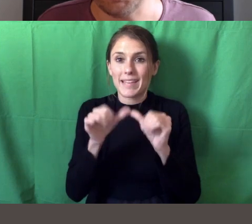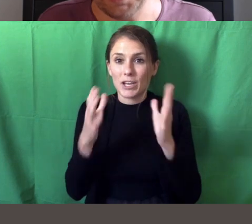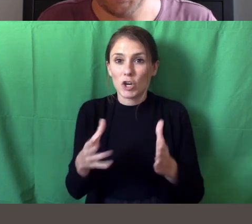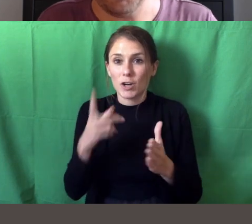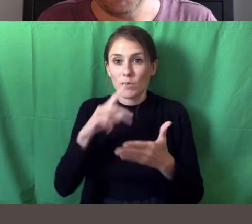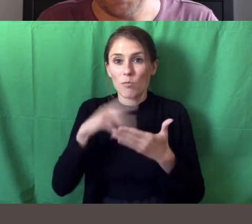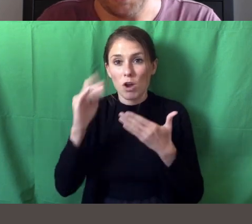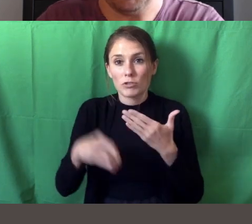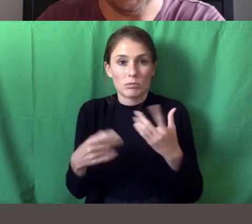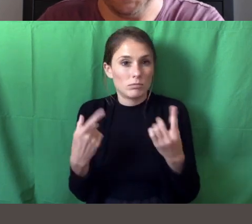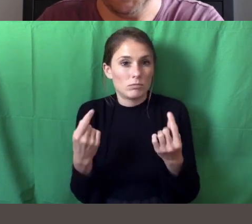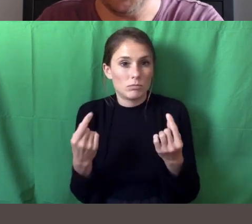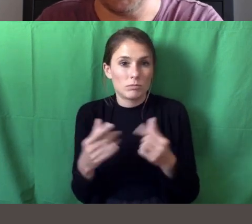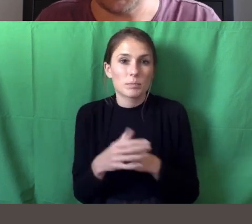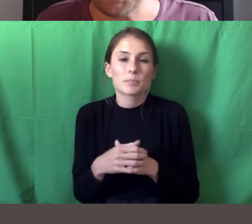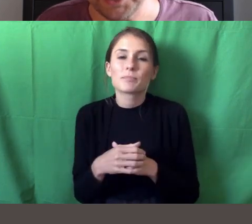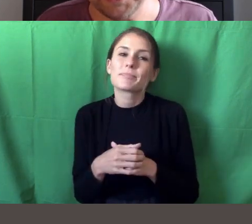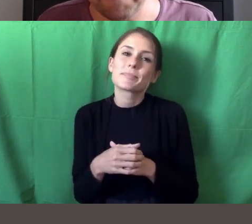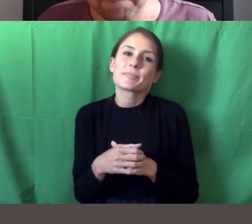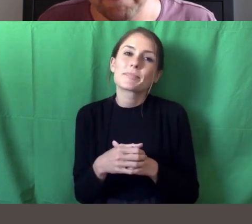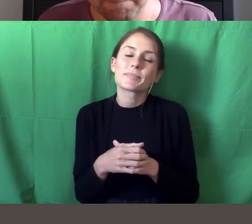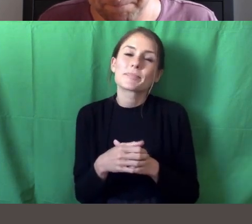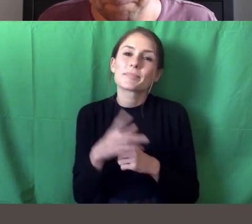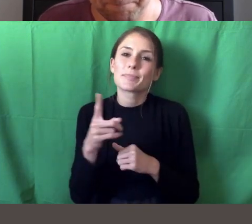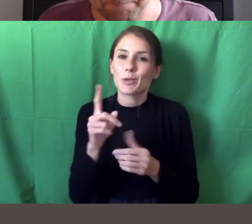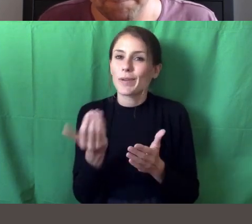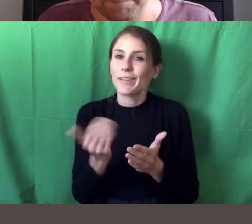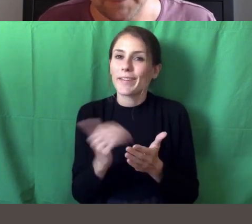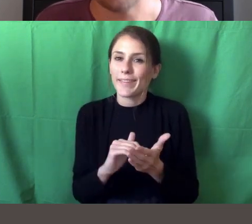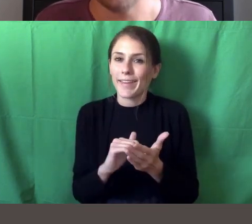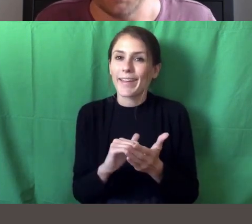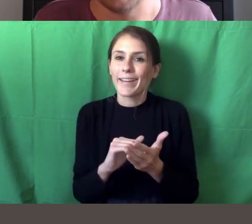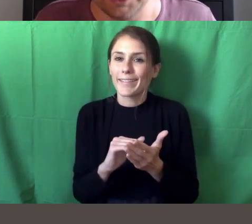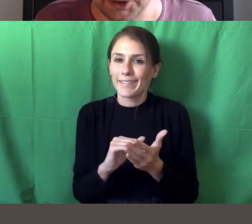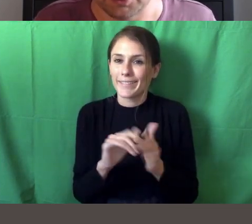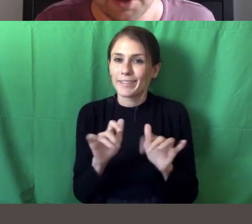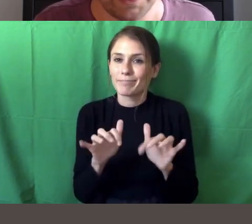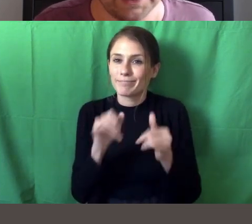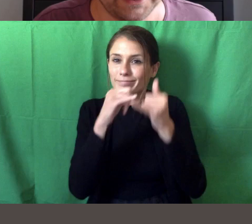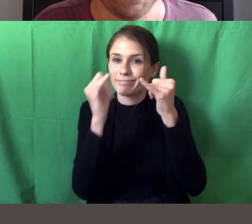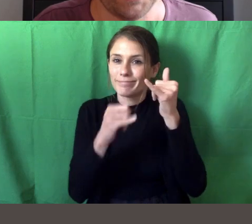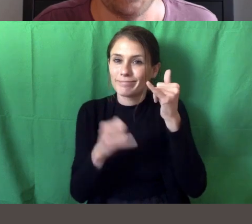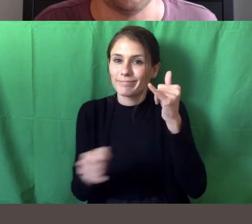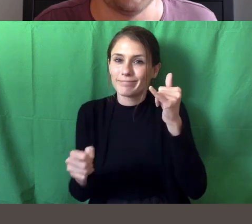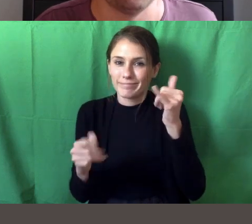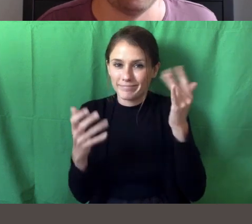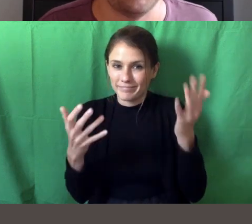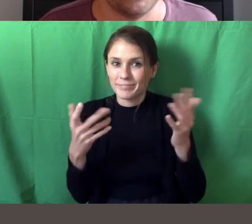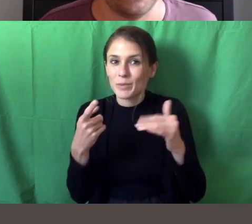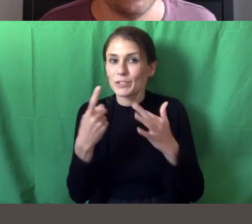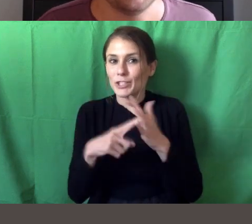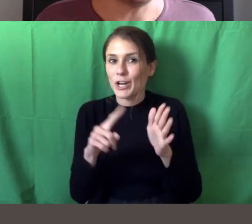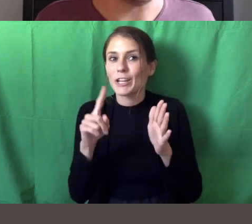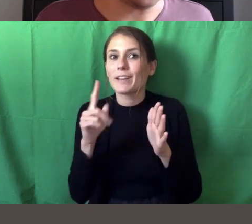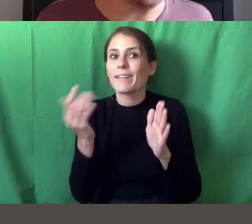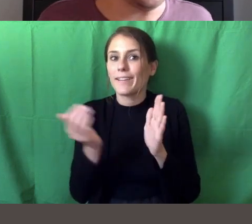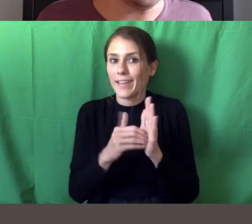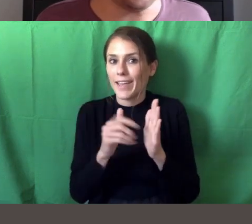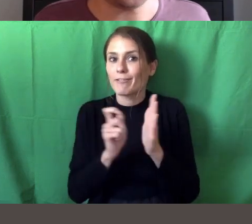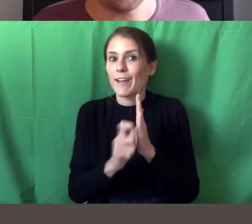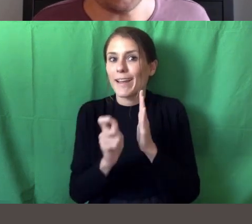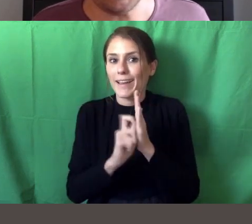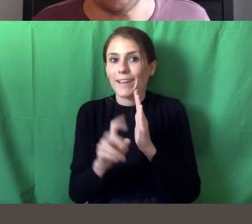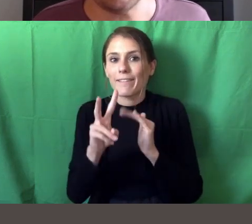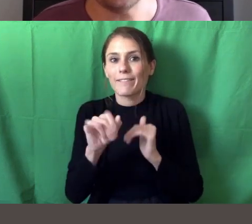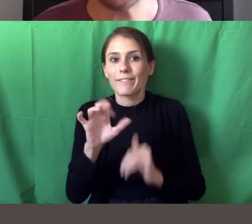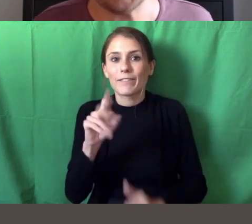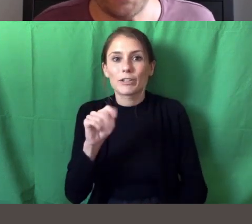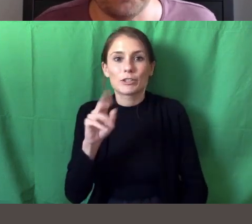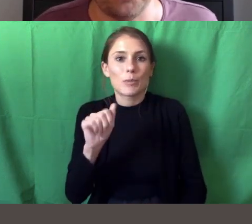do you do when you become a maintainer of a project? You rewrite it, right? So Bernát